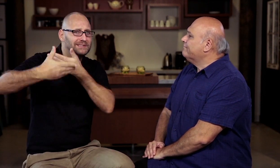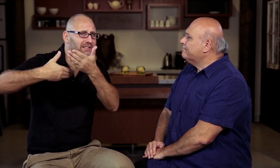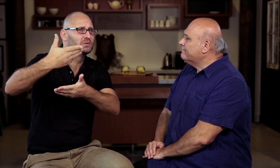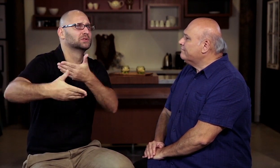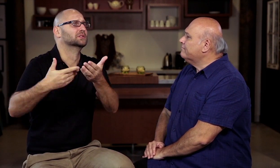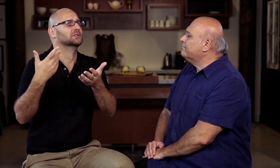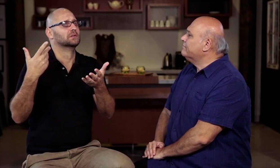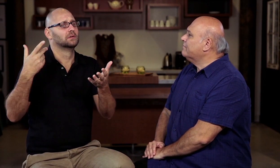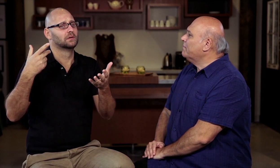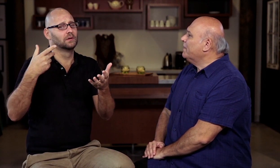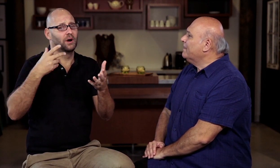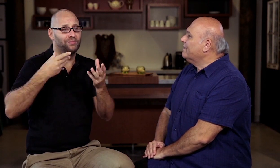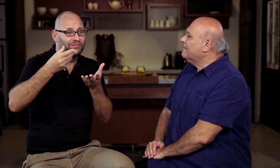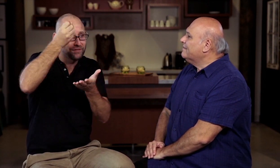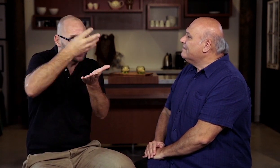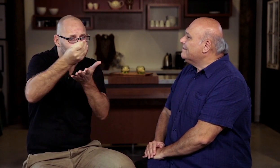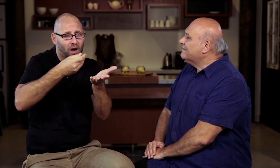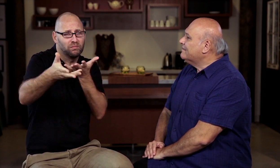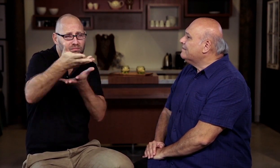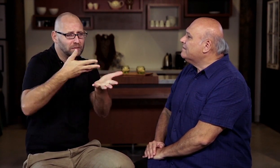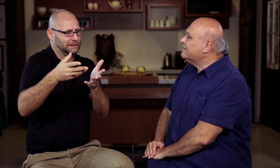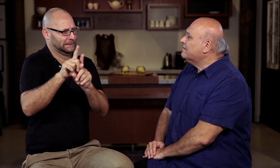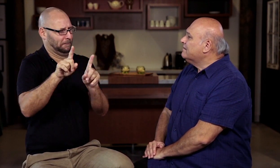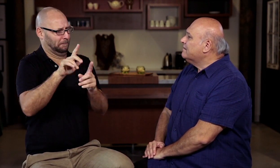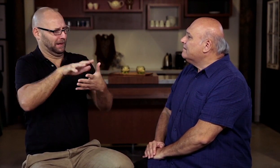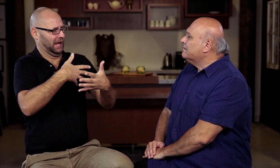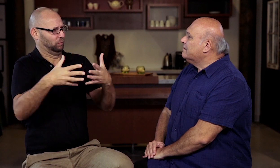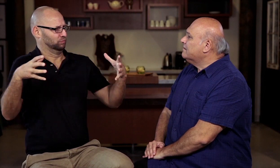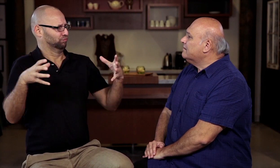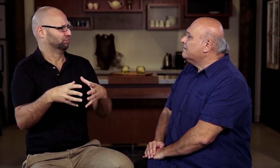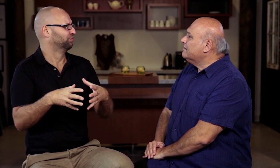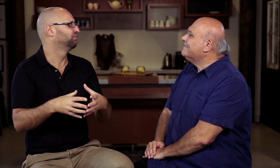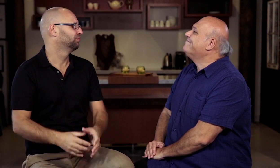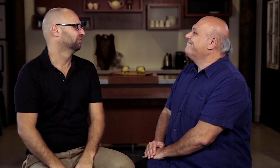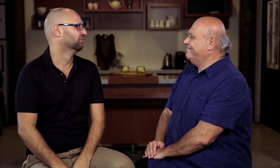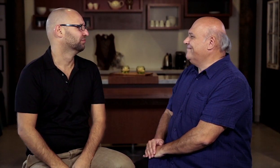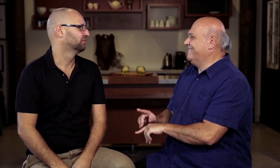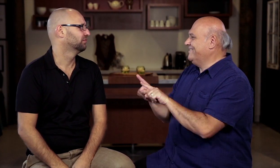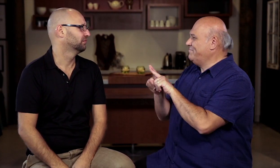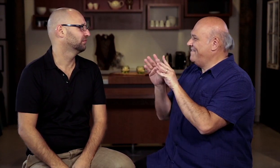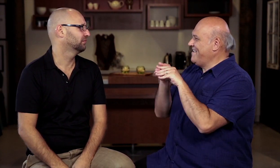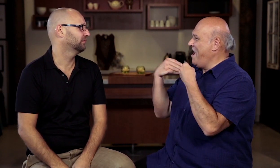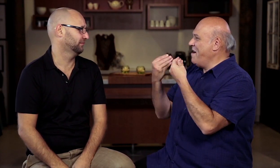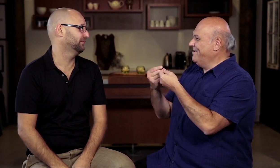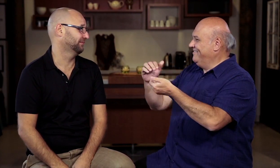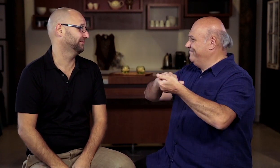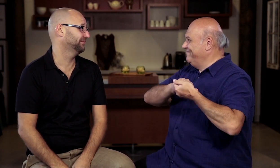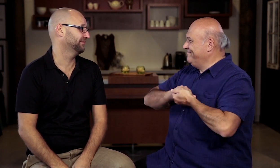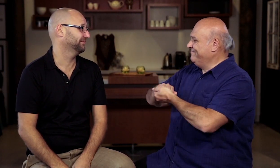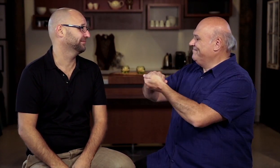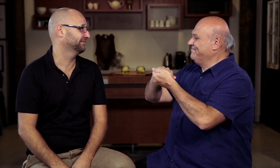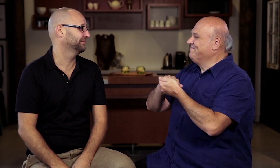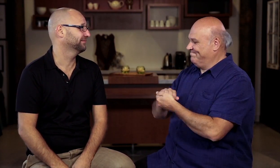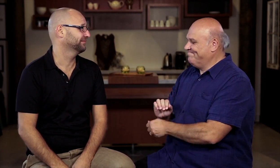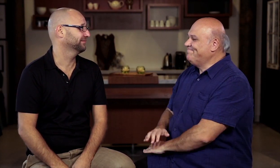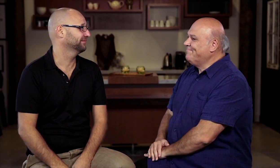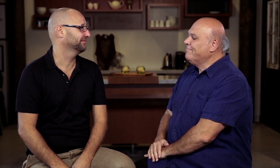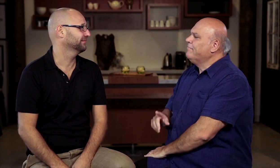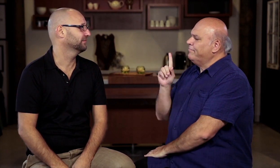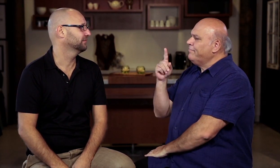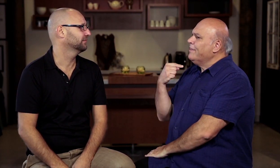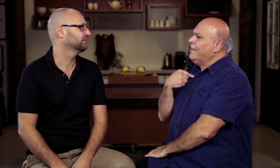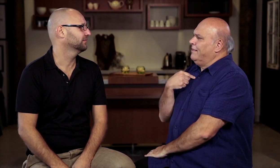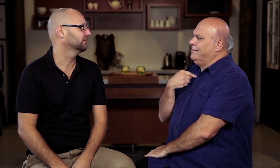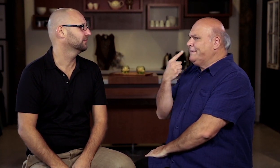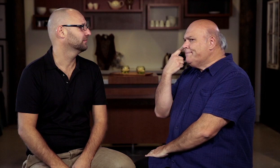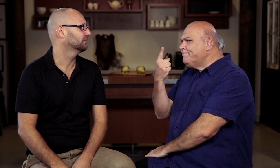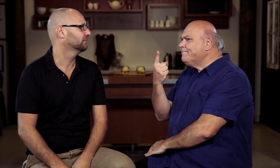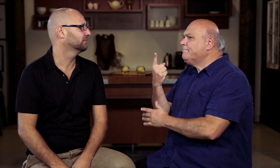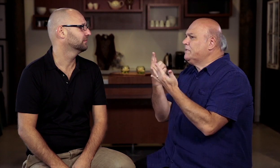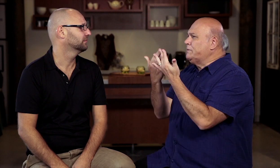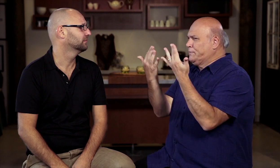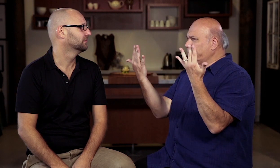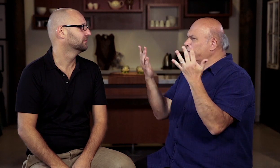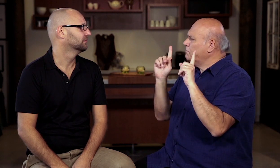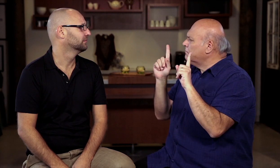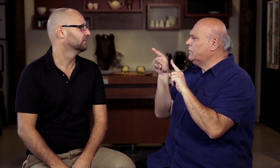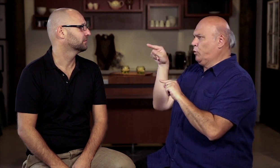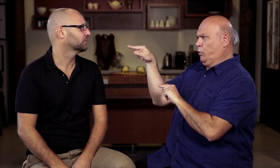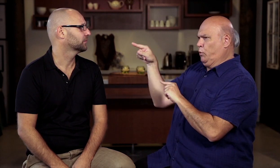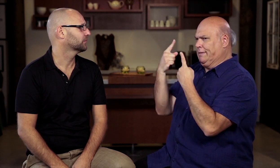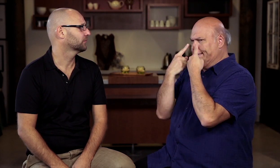It's like a family, we all come together. From what I see and you may